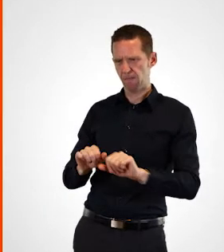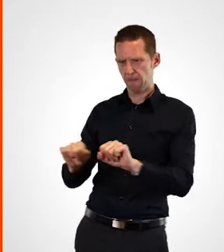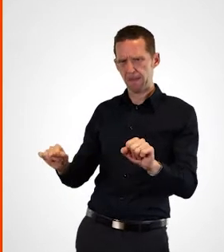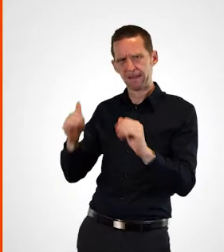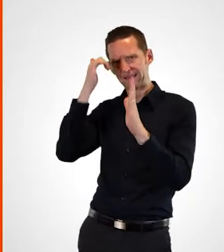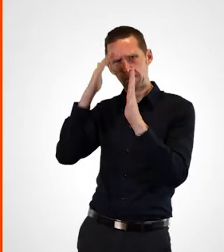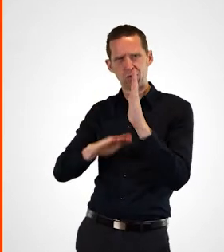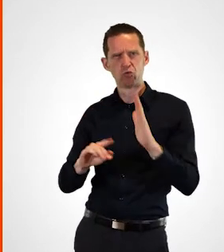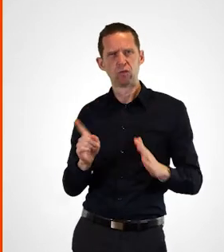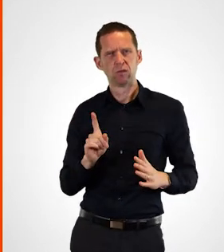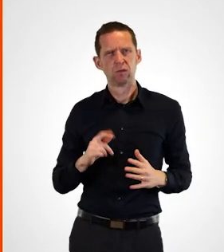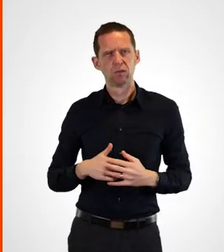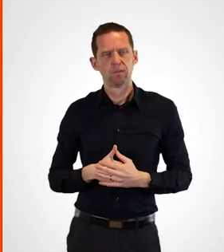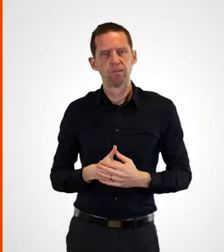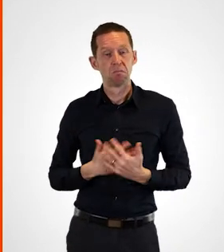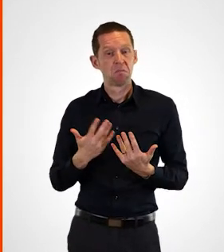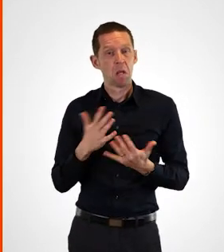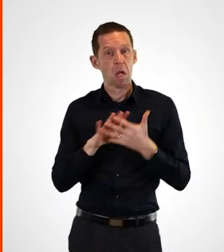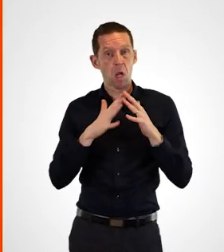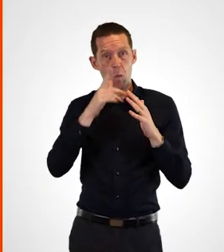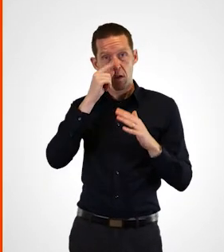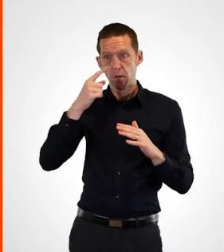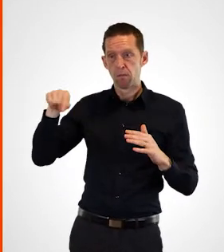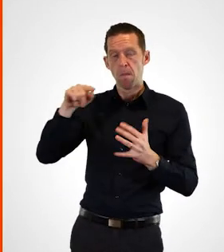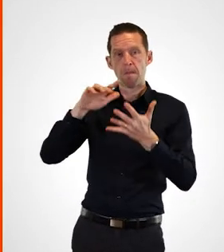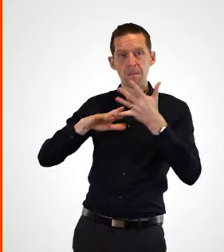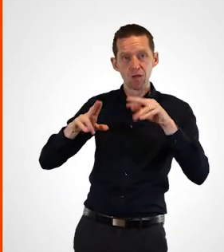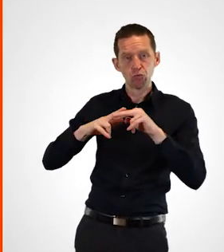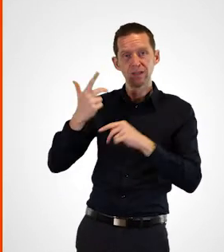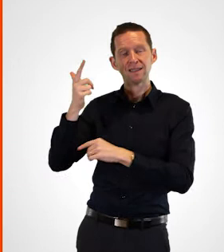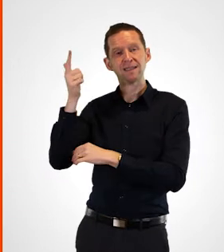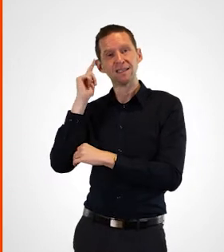So we'll also be talking about how can parents and teachers and caregivers